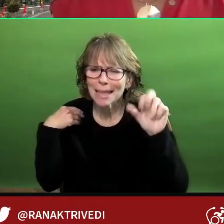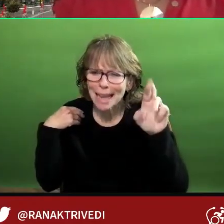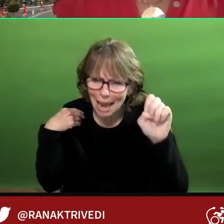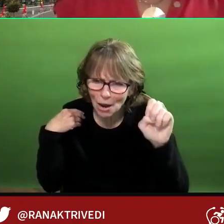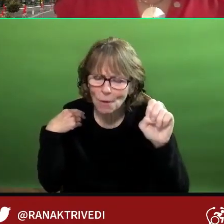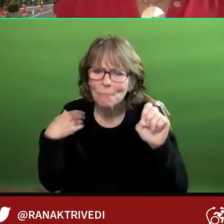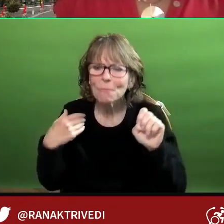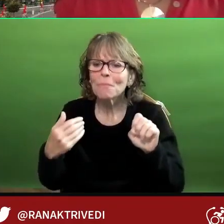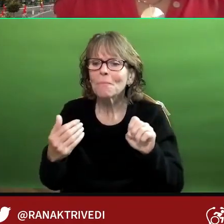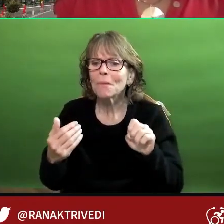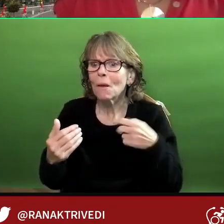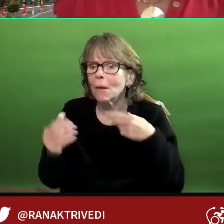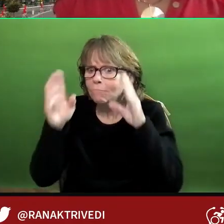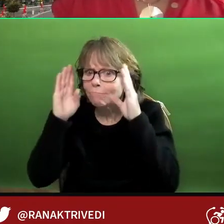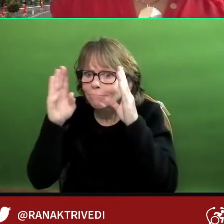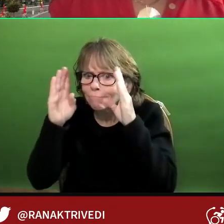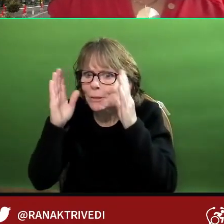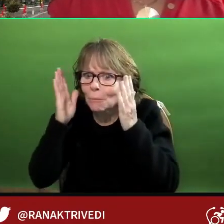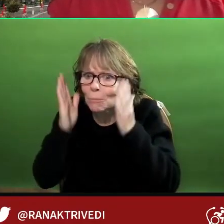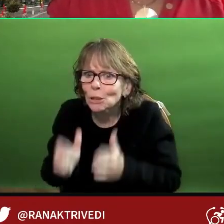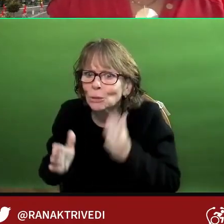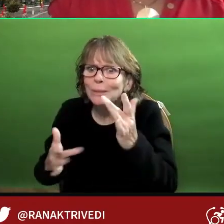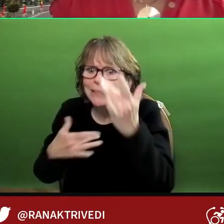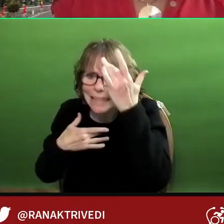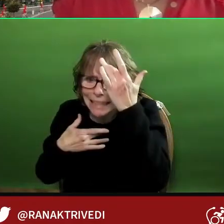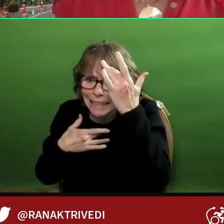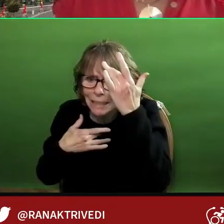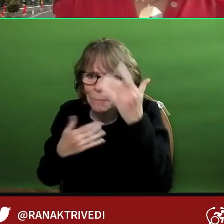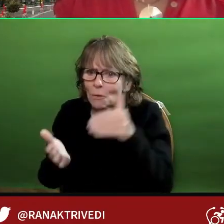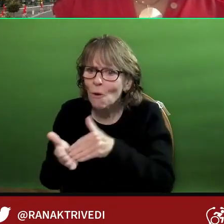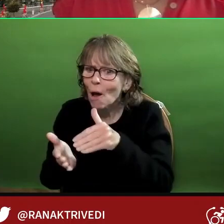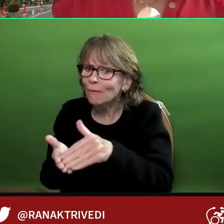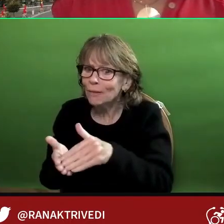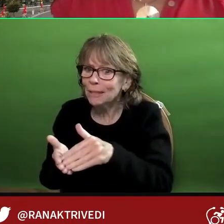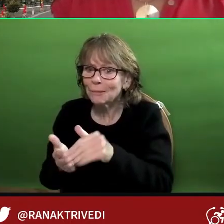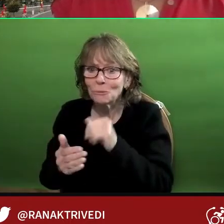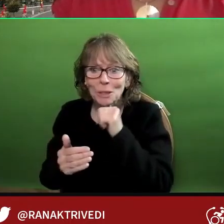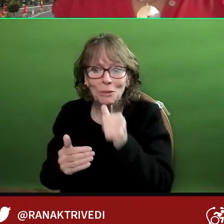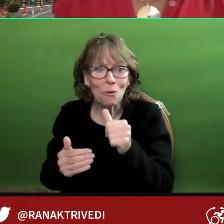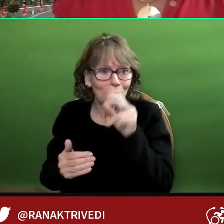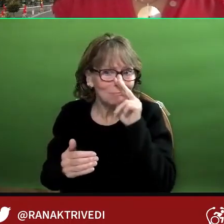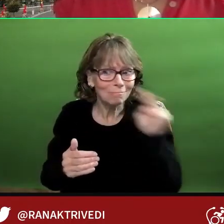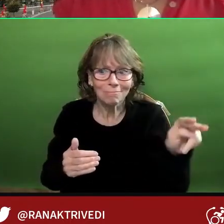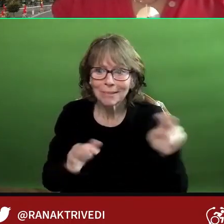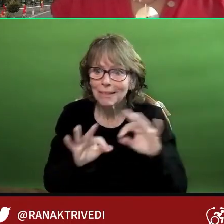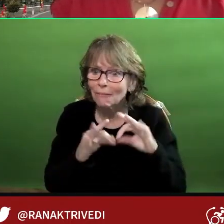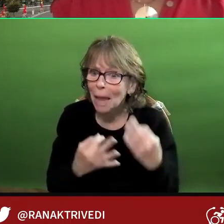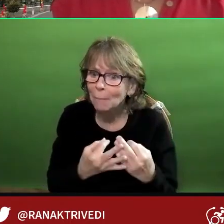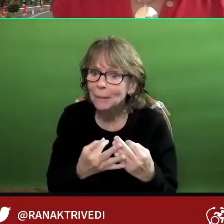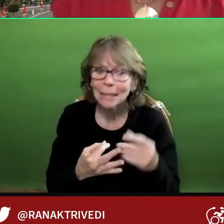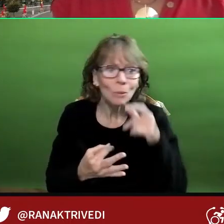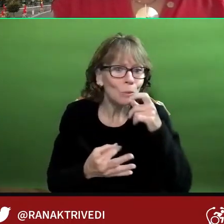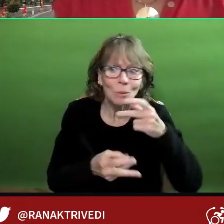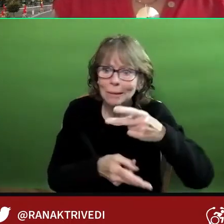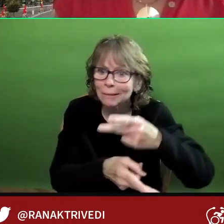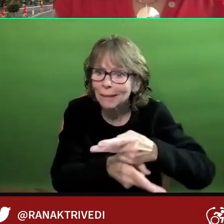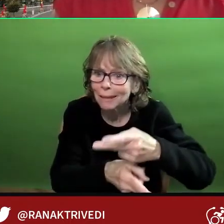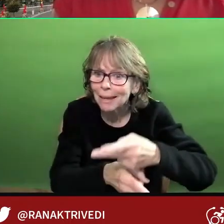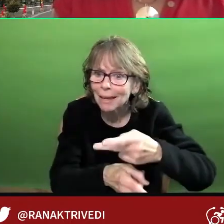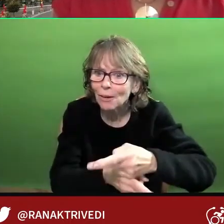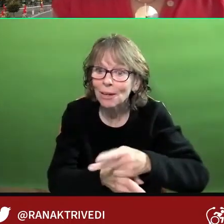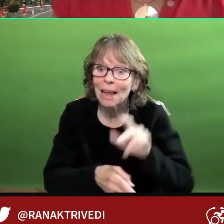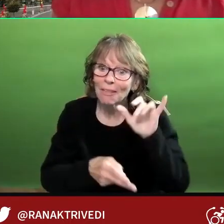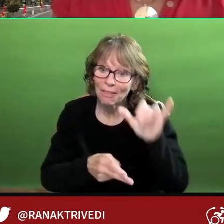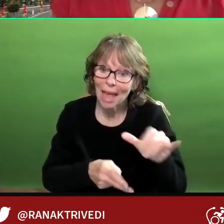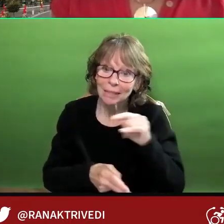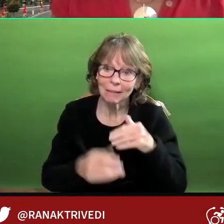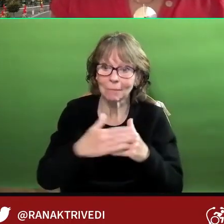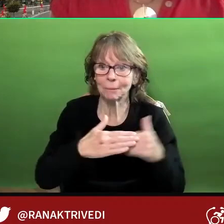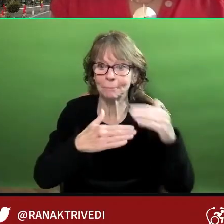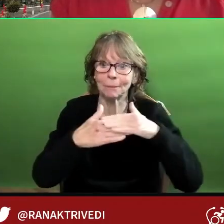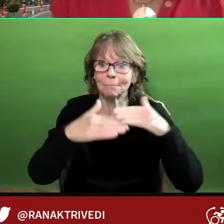the family and the caregivers who are very much formed the scaffolding of the healthcare system.